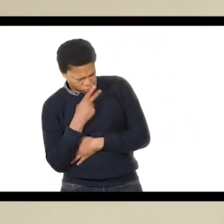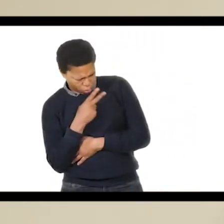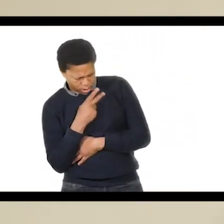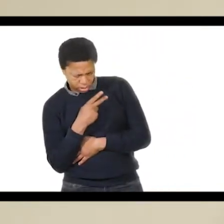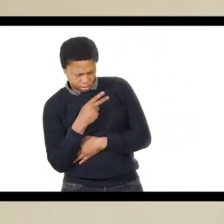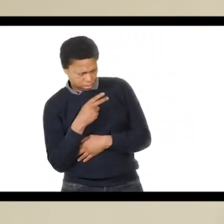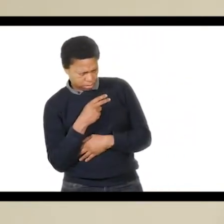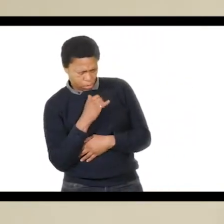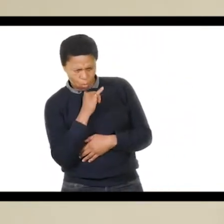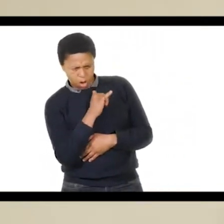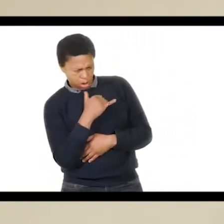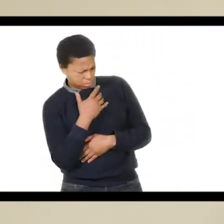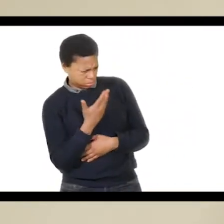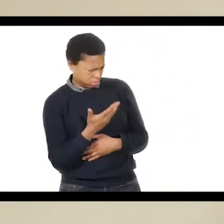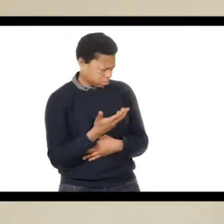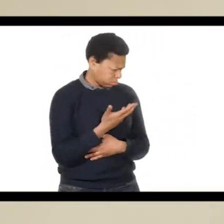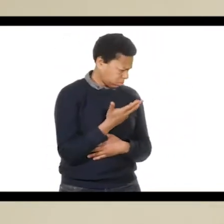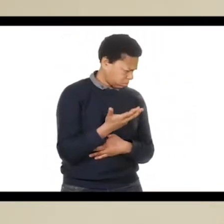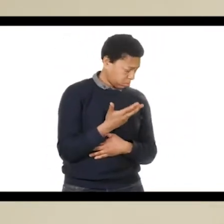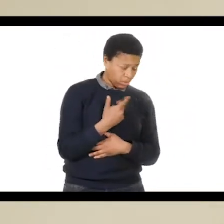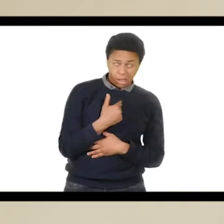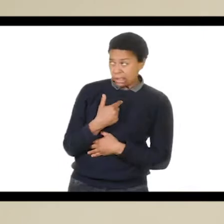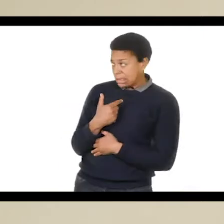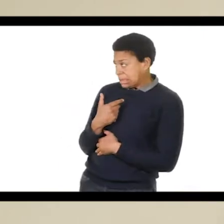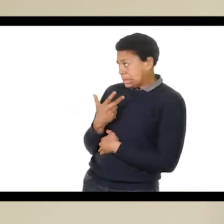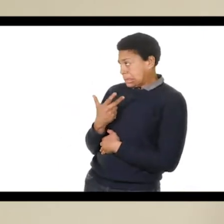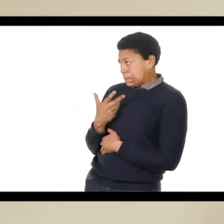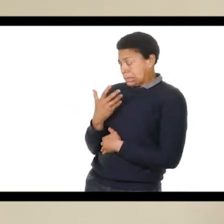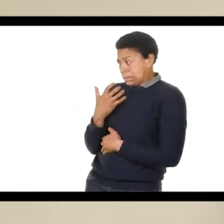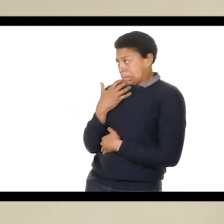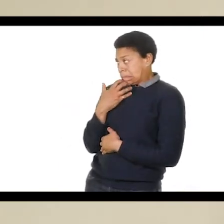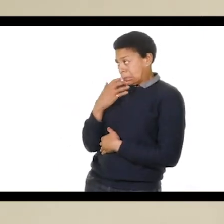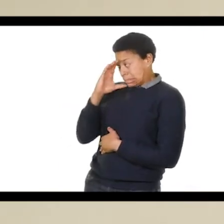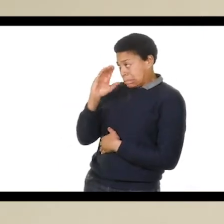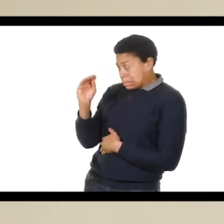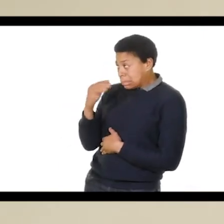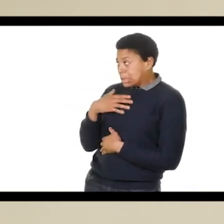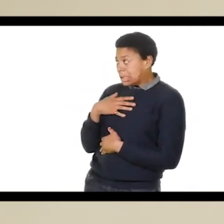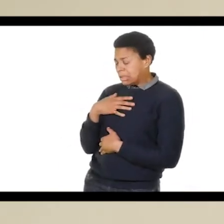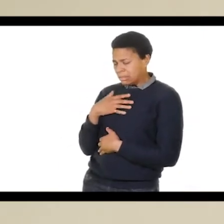and me smoking away at my fags and everything. And I said, “I’ve got to tell you something.”